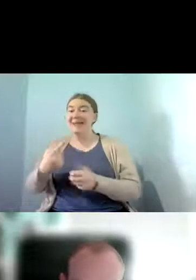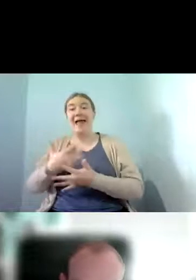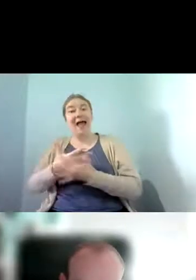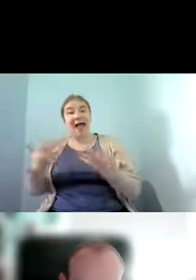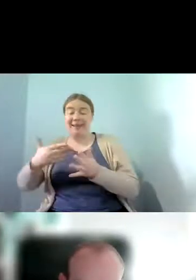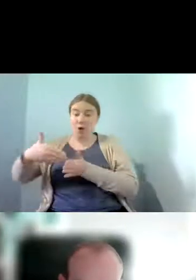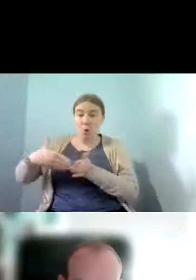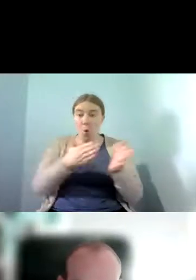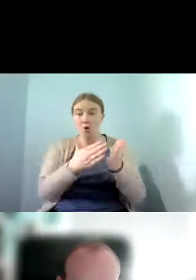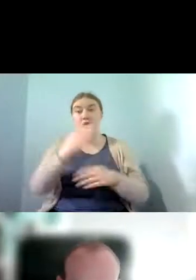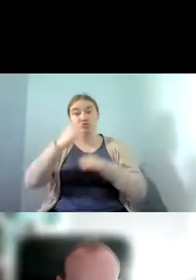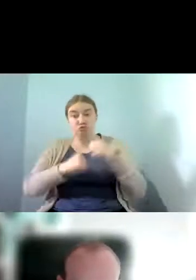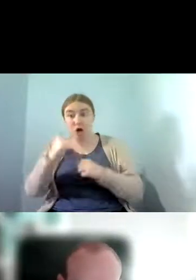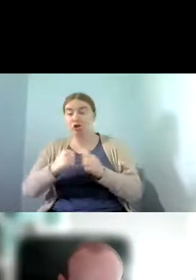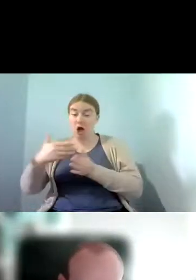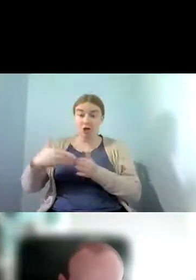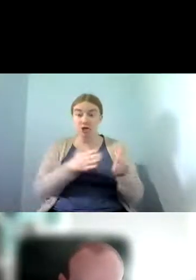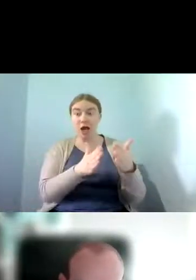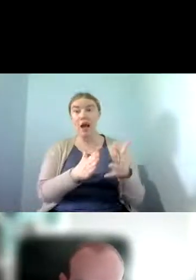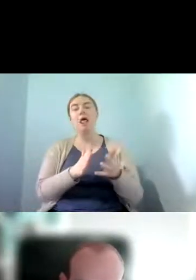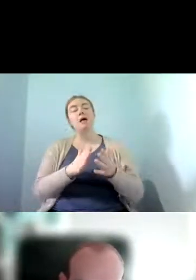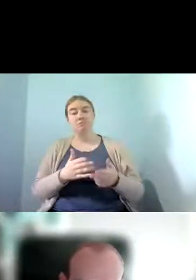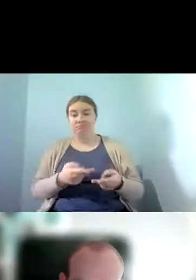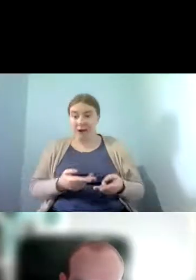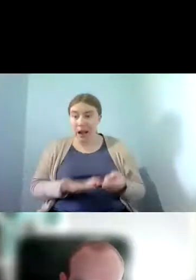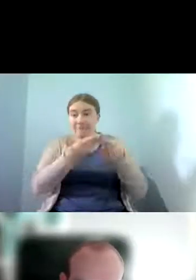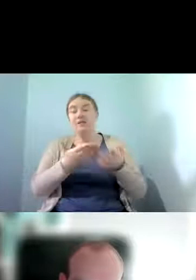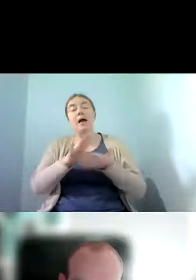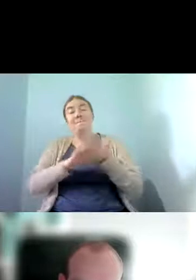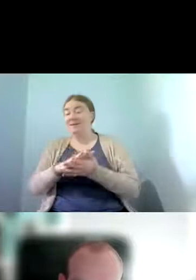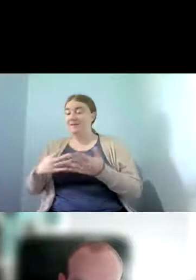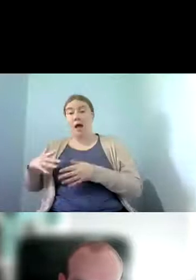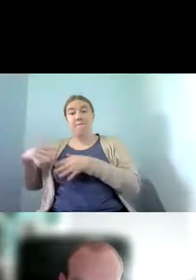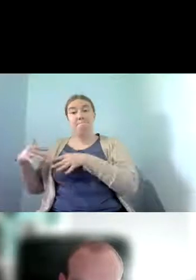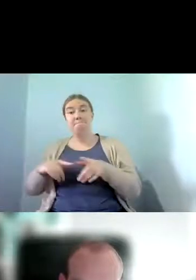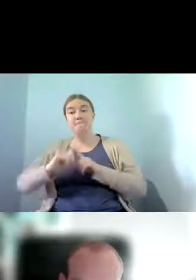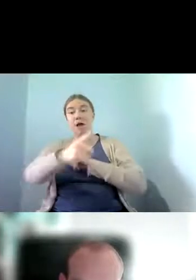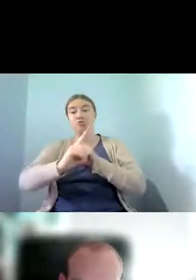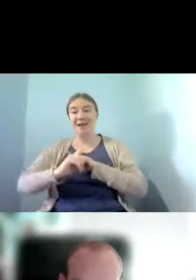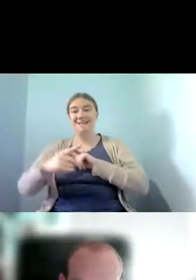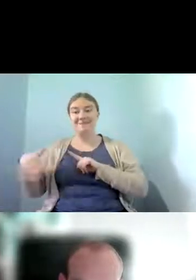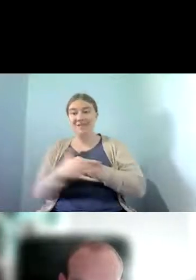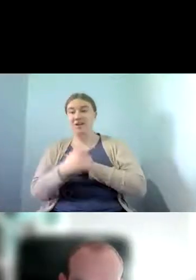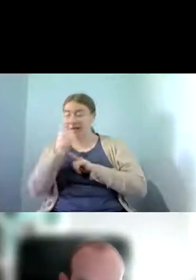structure which facilitates the free passage of migrating fish over through or around any dam or